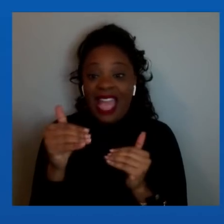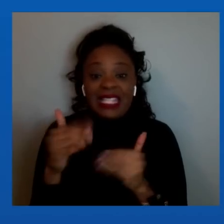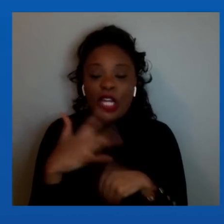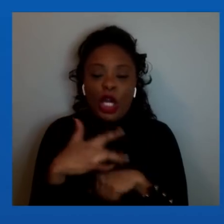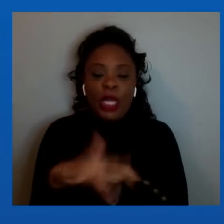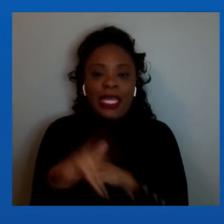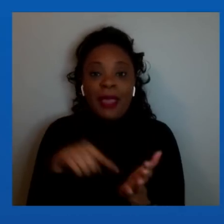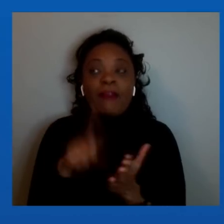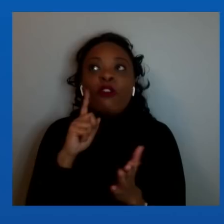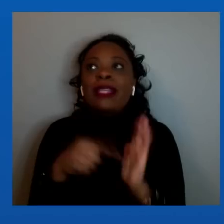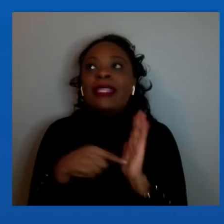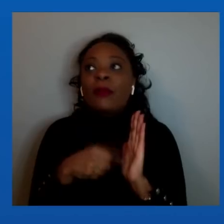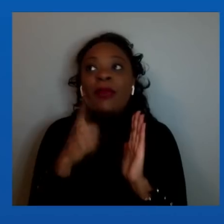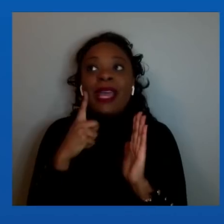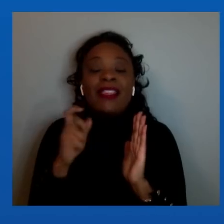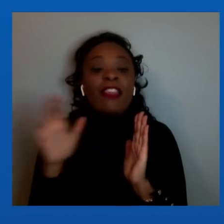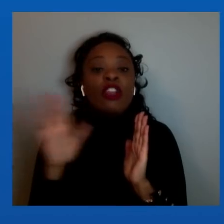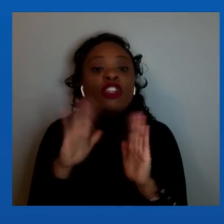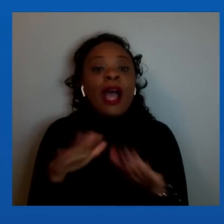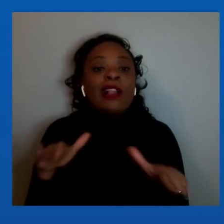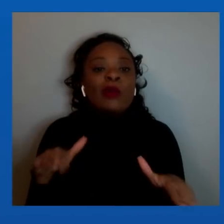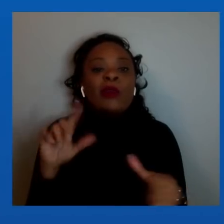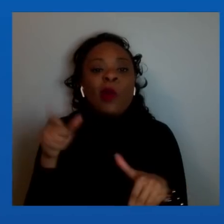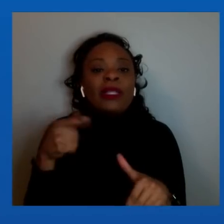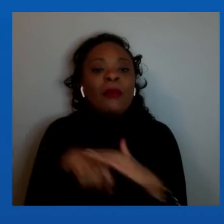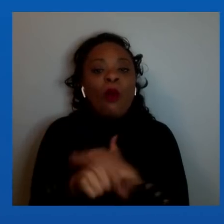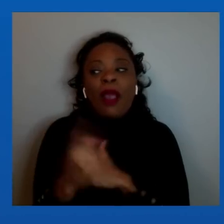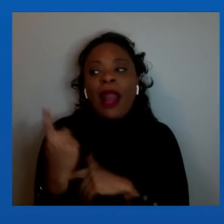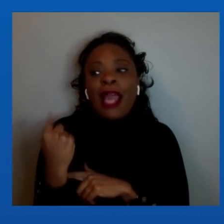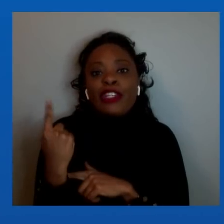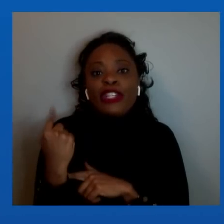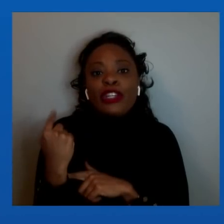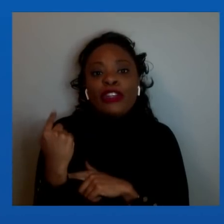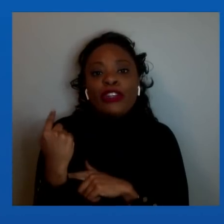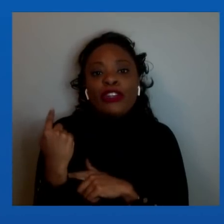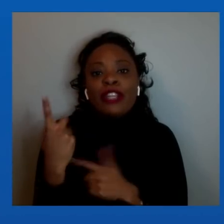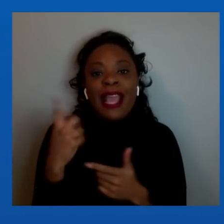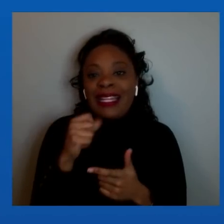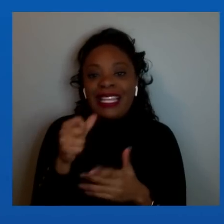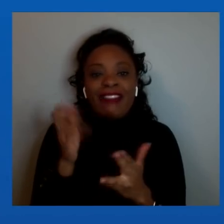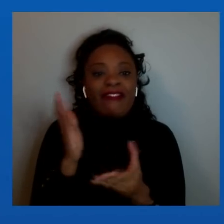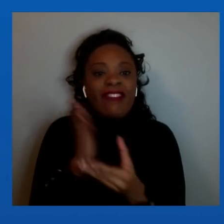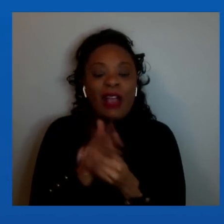because their child was only born last year and did not filed a tax return before